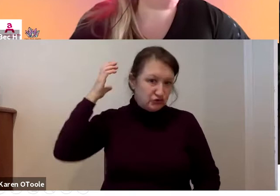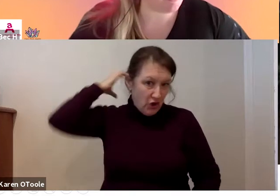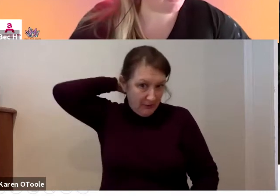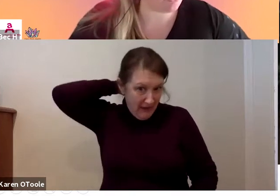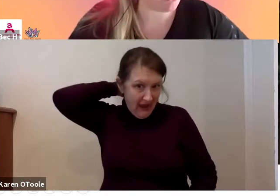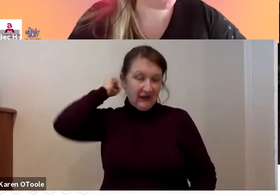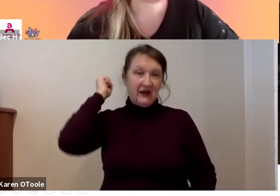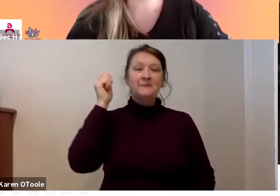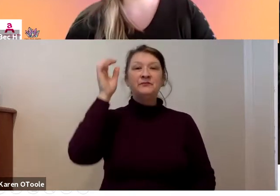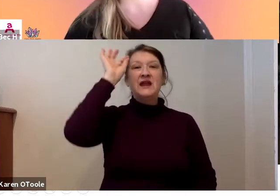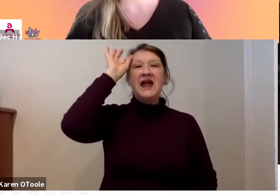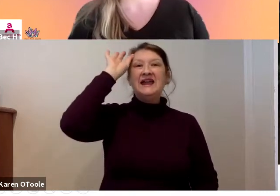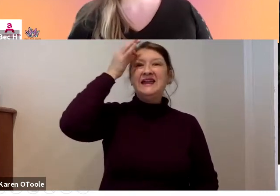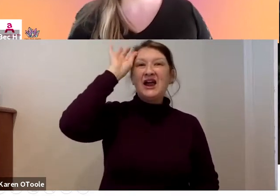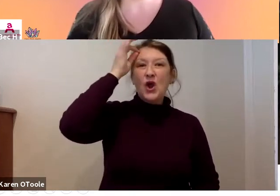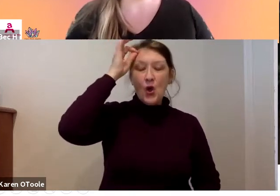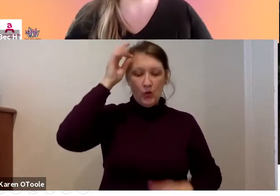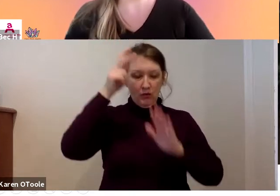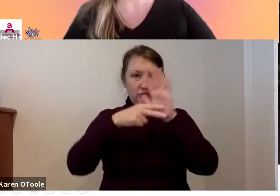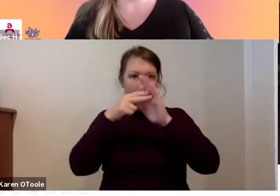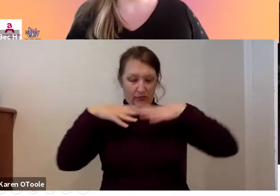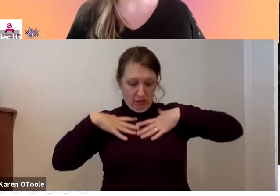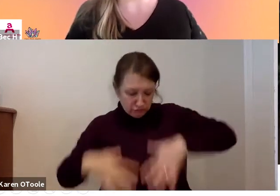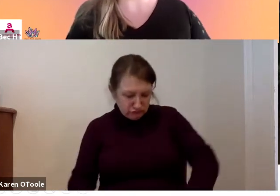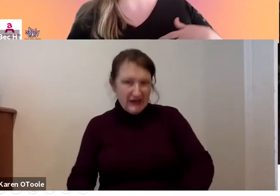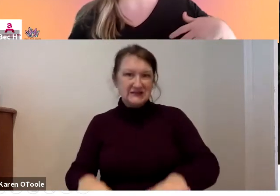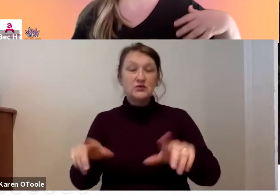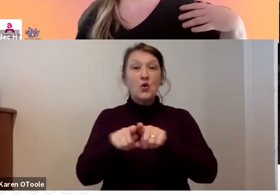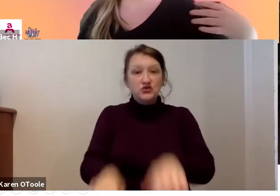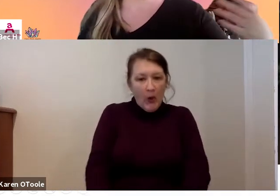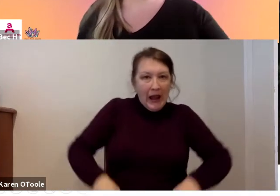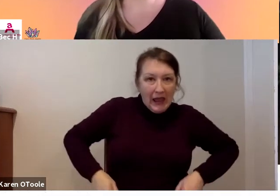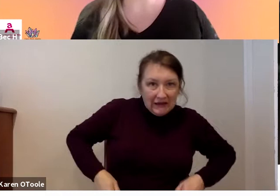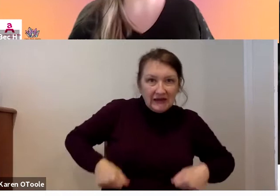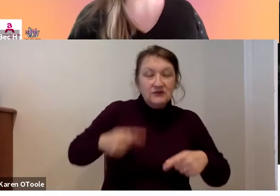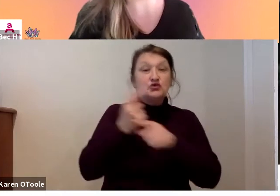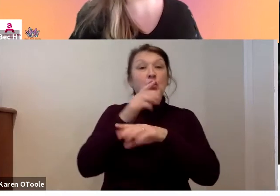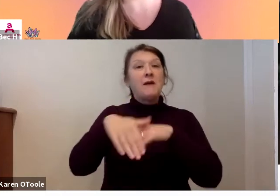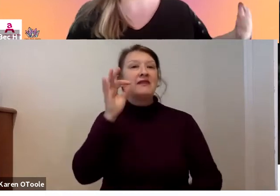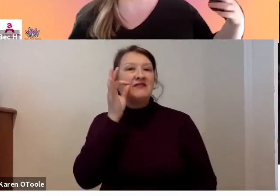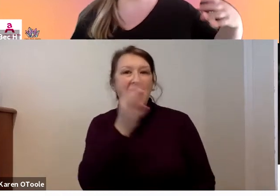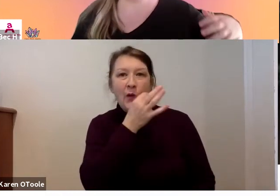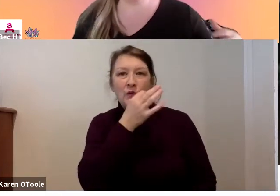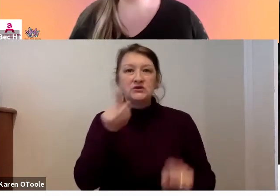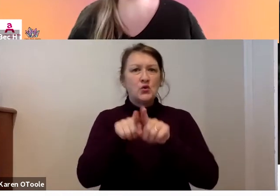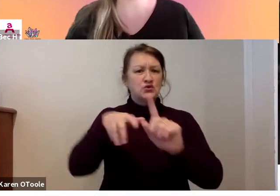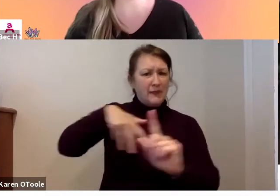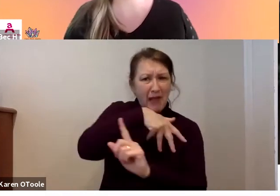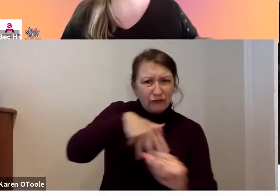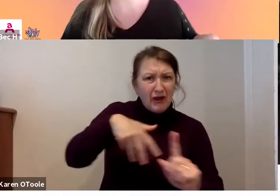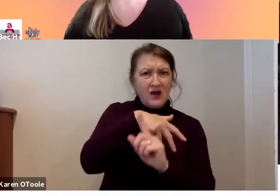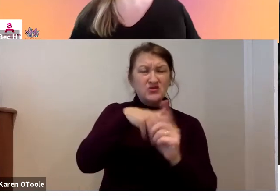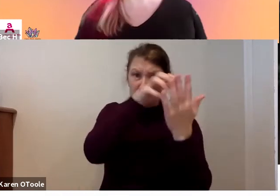white daisy print dress." It is very detailed.